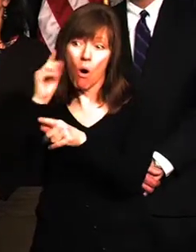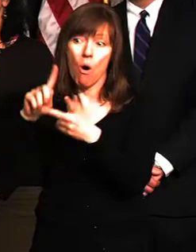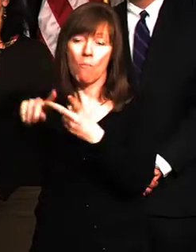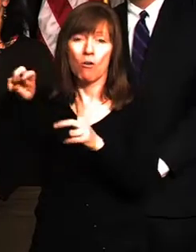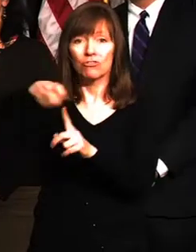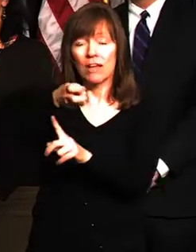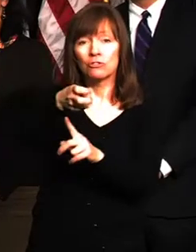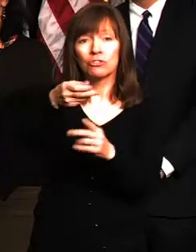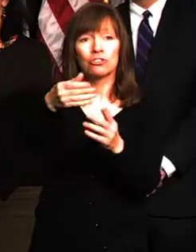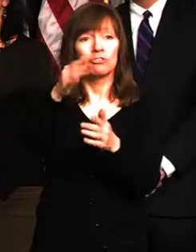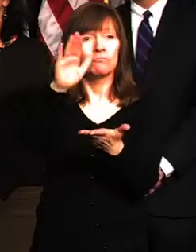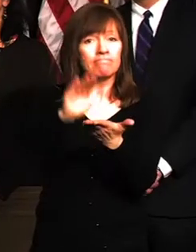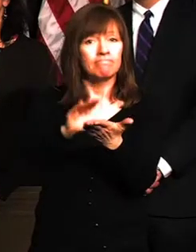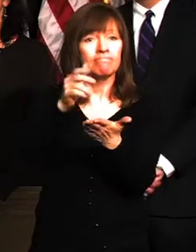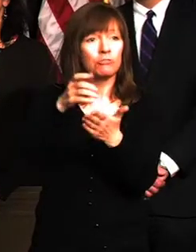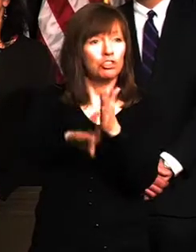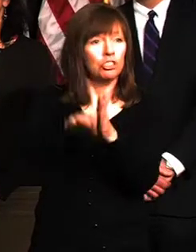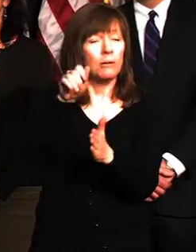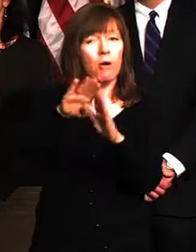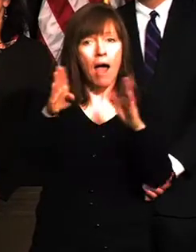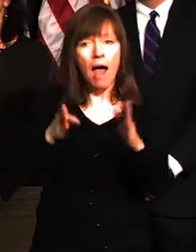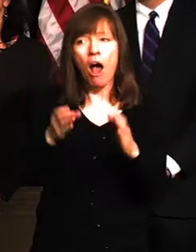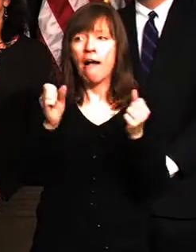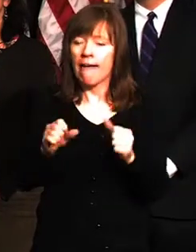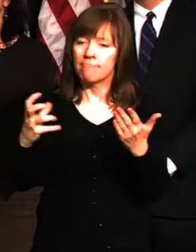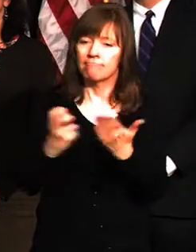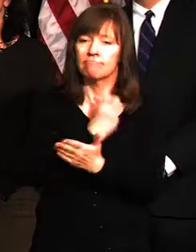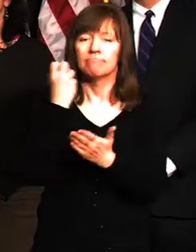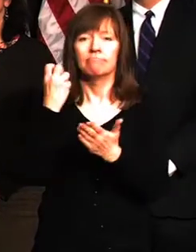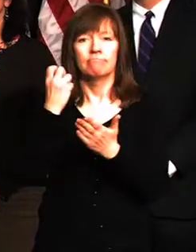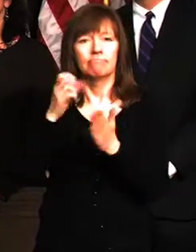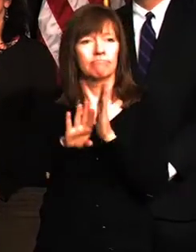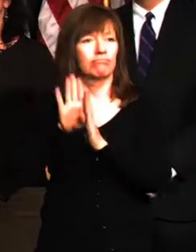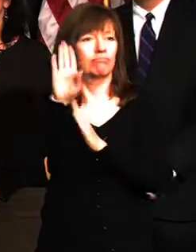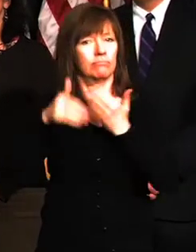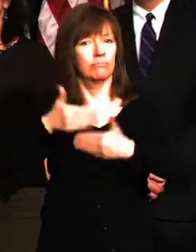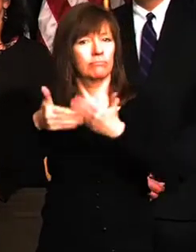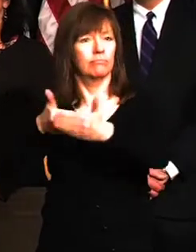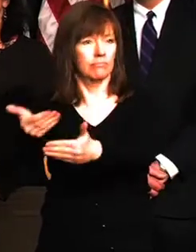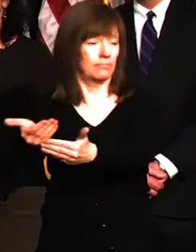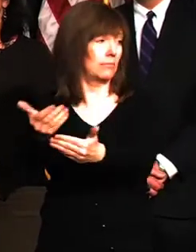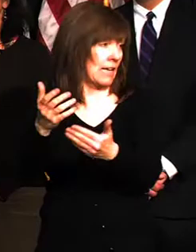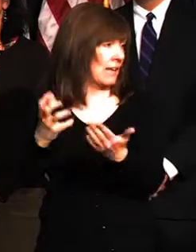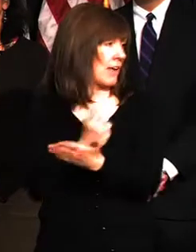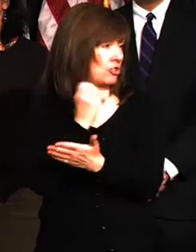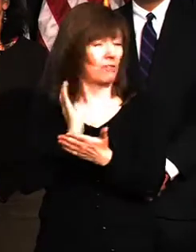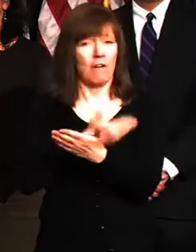where they can take advantage of supports and move forward in life. So thank you, Governor, for this plan. We appreciate it.